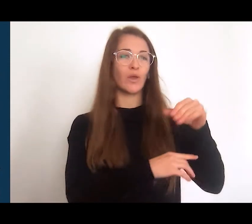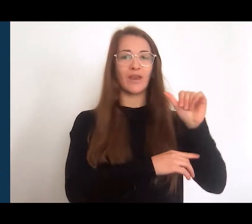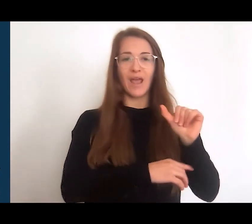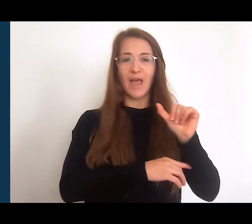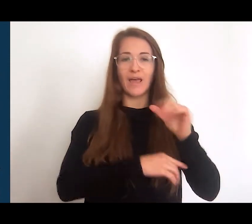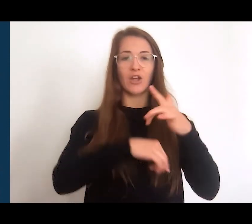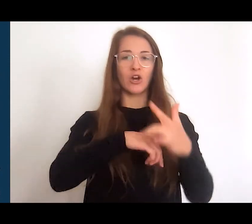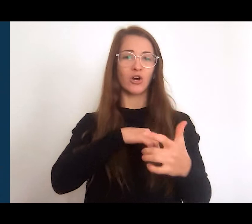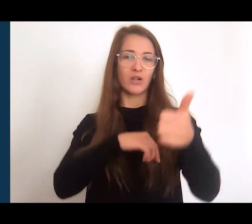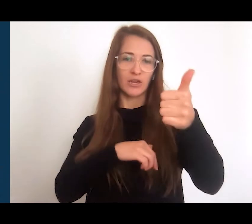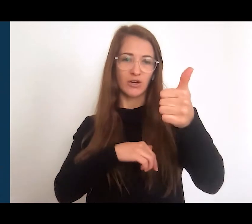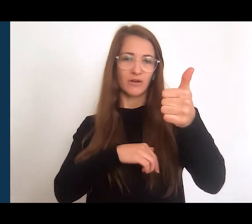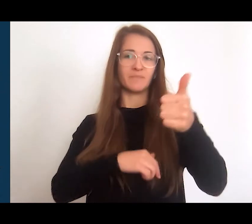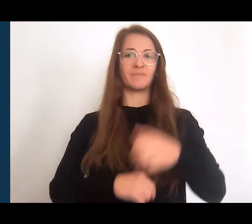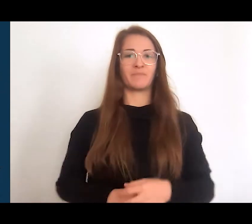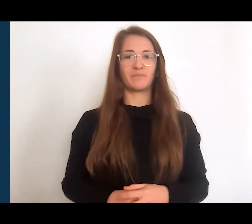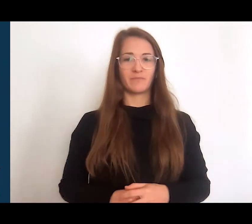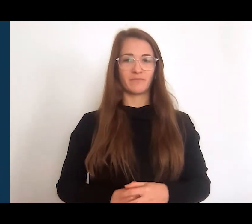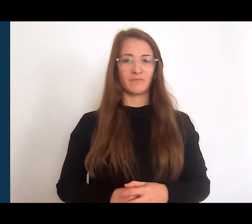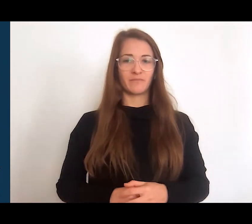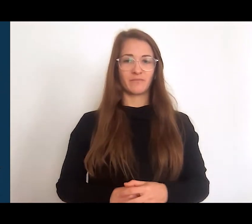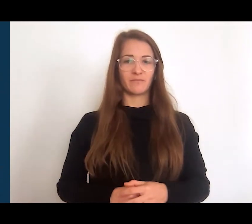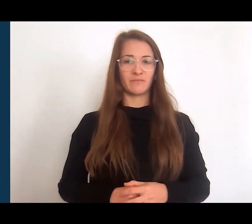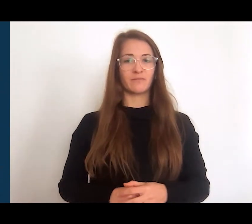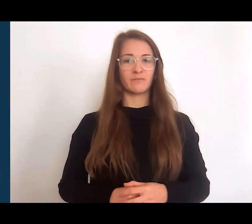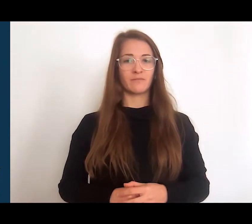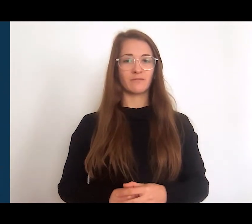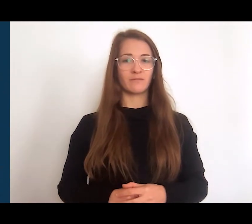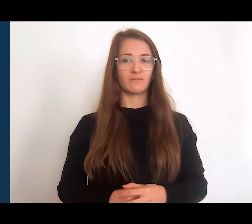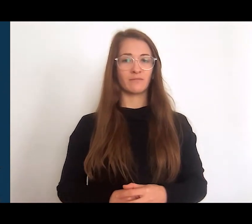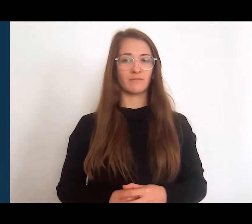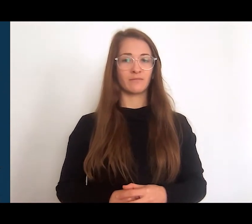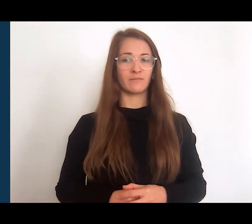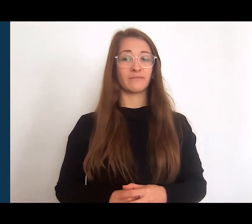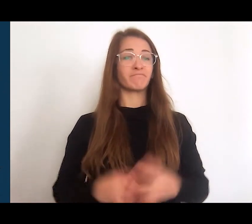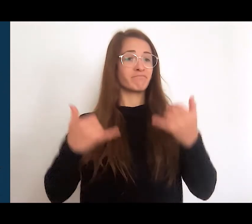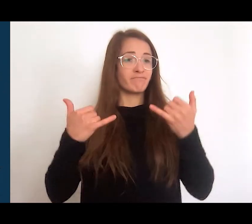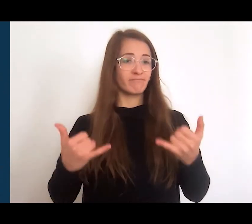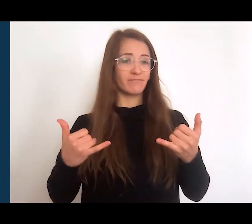MIGHT START THAT QUESTION AND ANSWER PORTION OF THIS PRESENTATION A LITTLE EARLY.